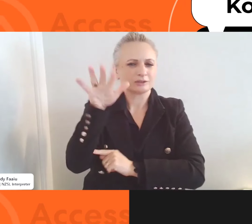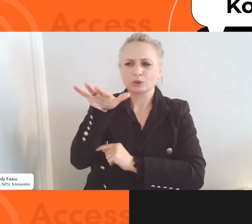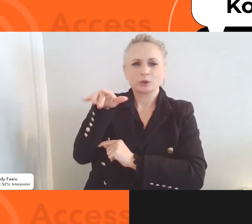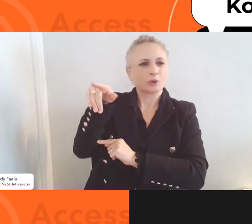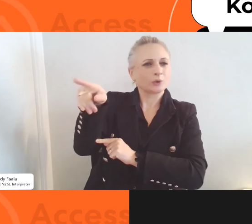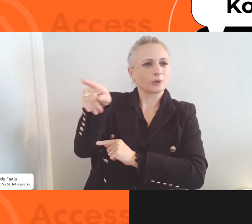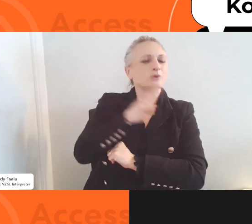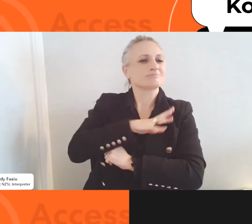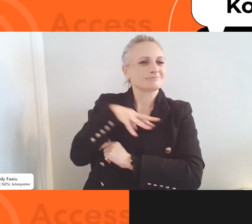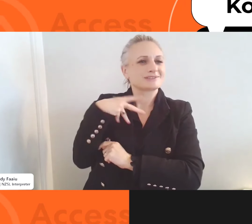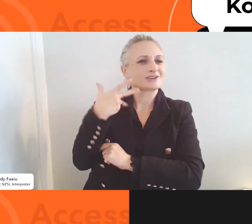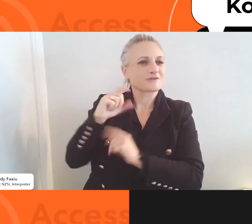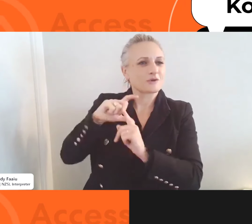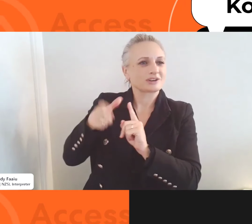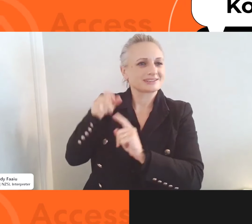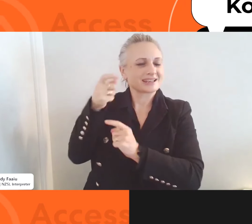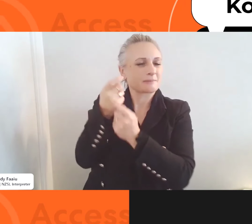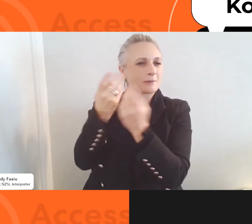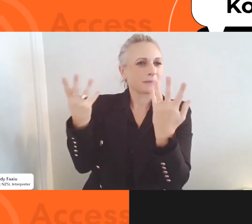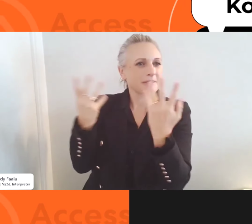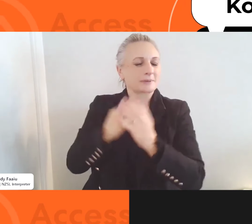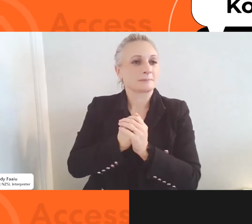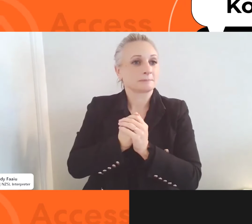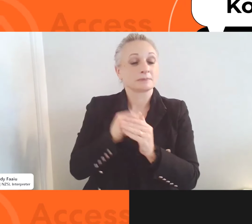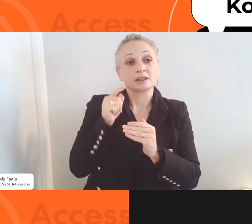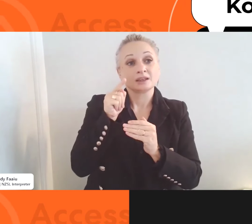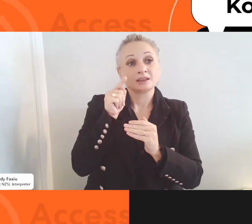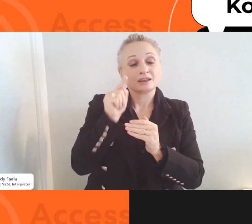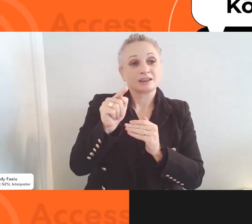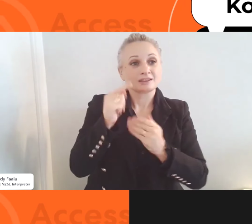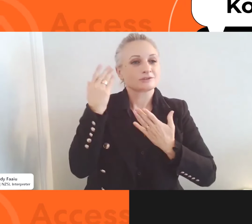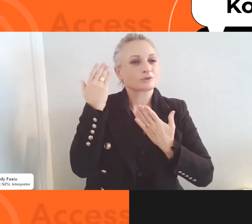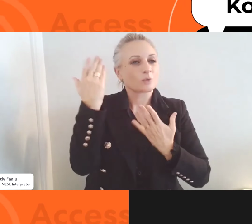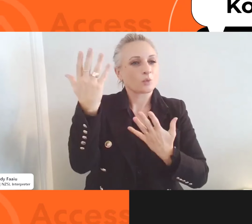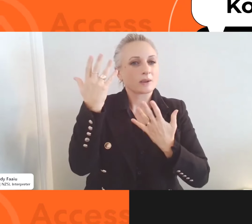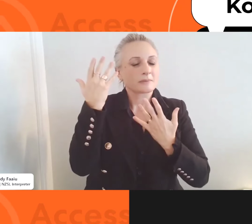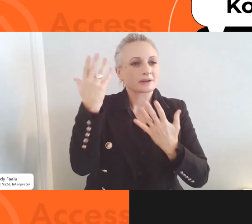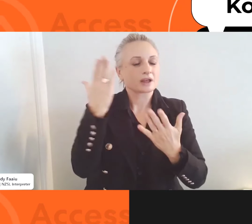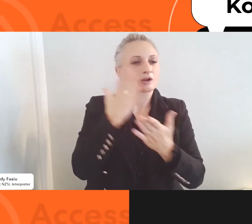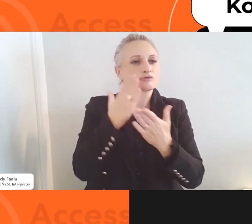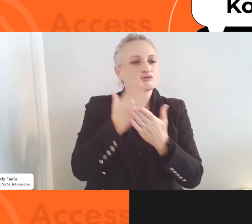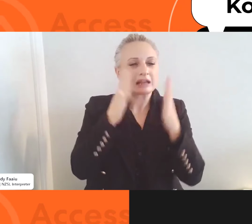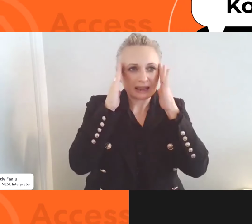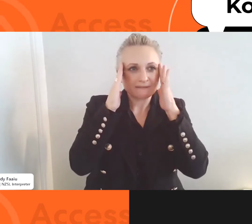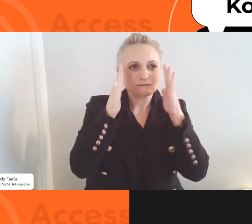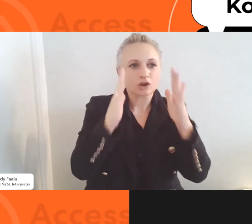theme today's webinar is housing and the built environment. We invited